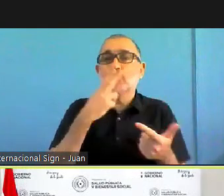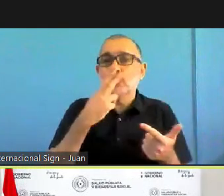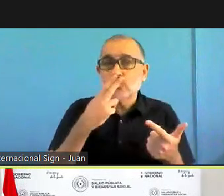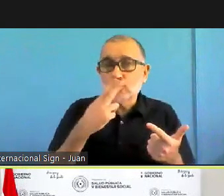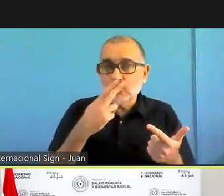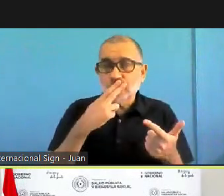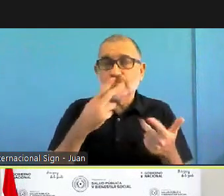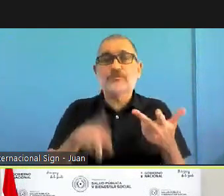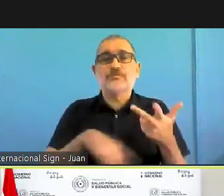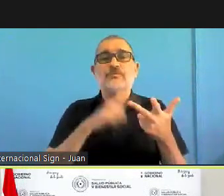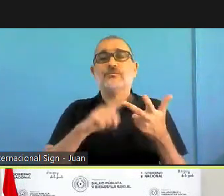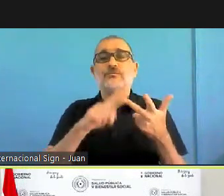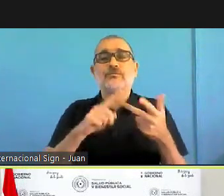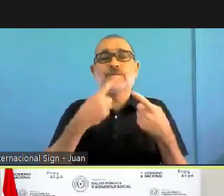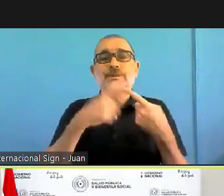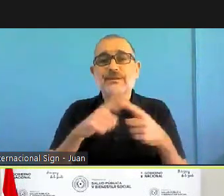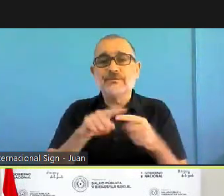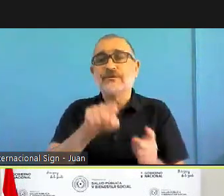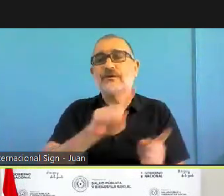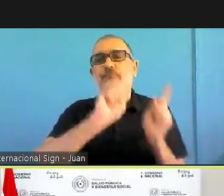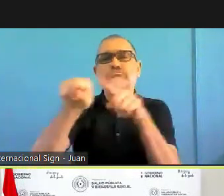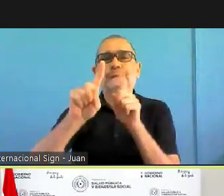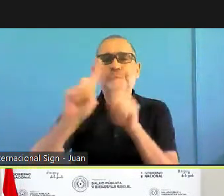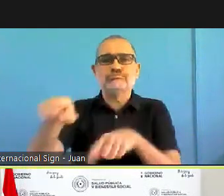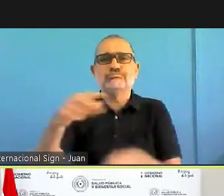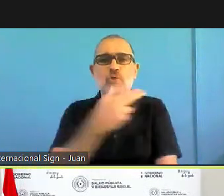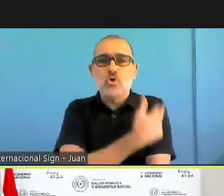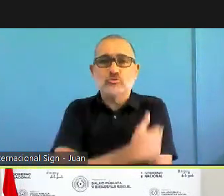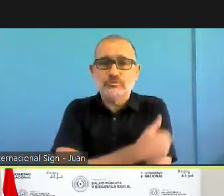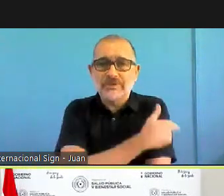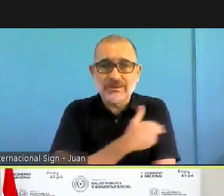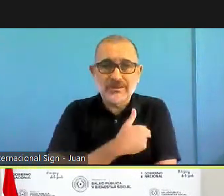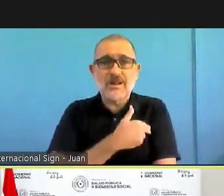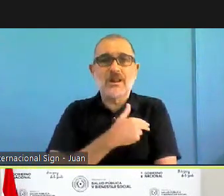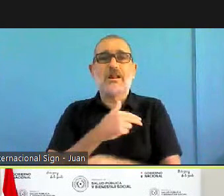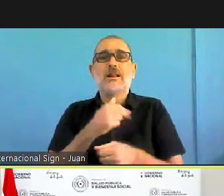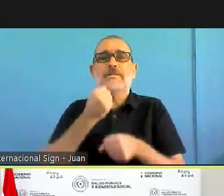Who worked actively and obtained some interesting results in these three regions.